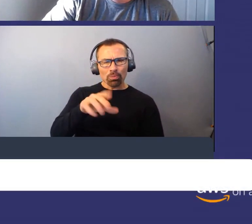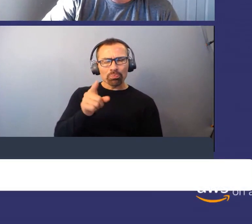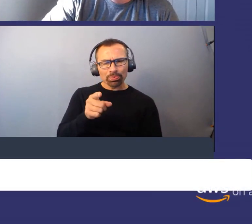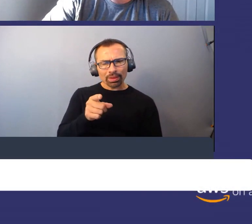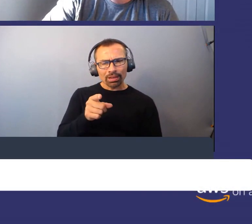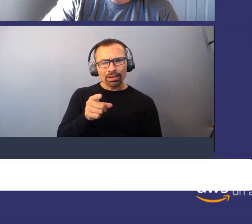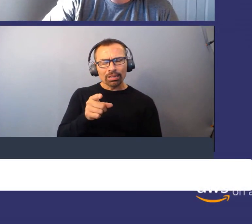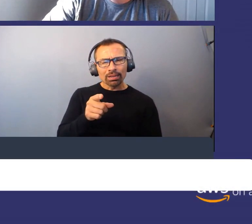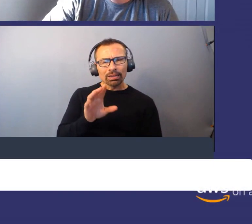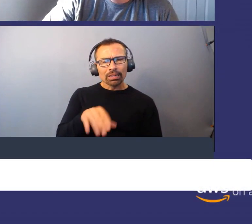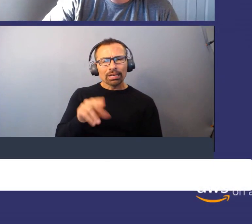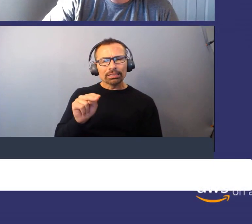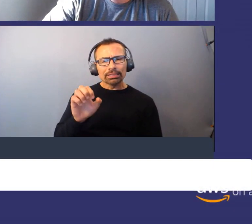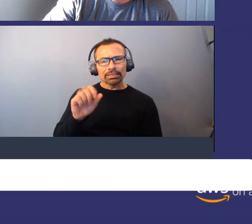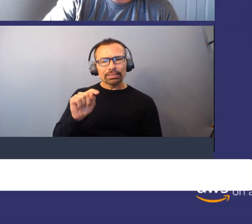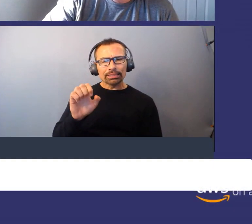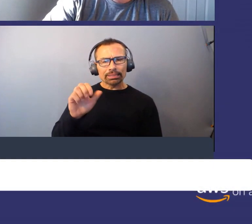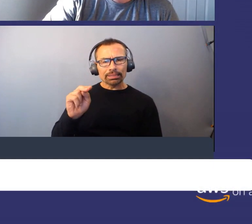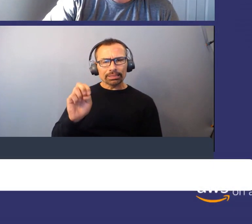but is Cassandra supported?